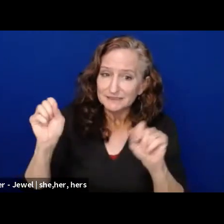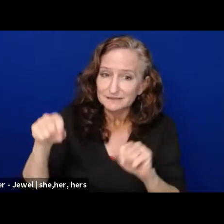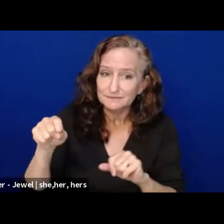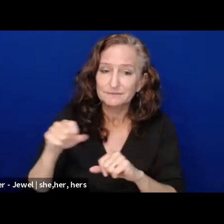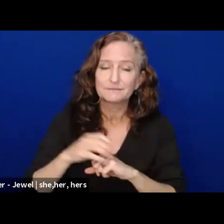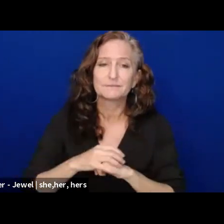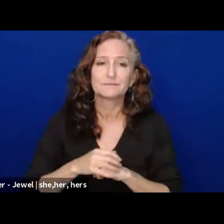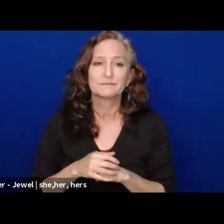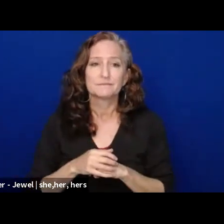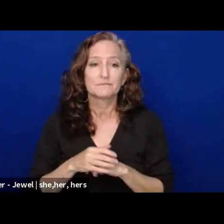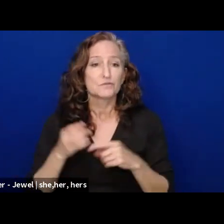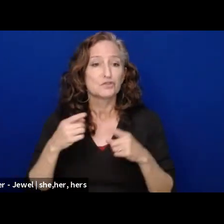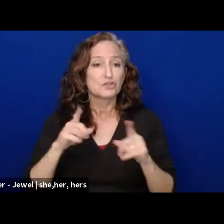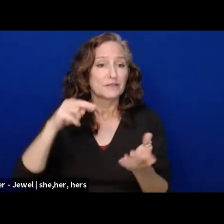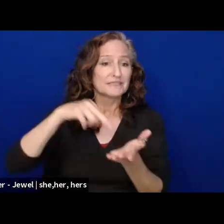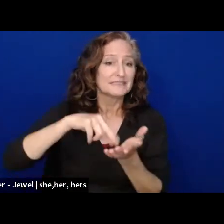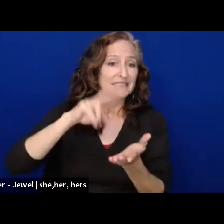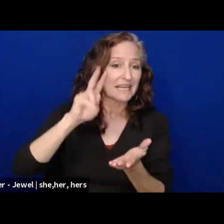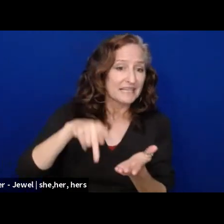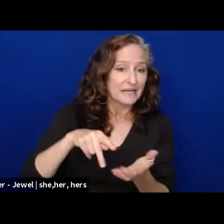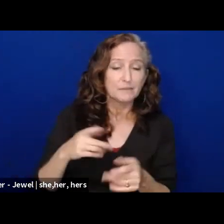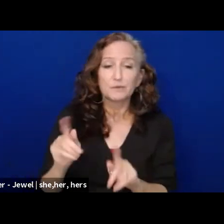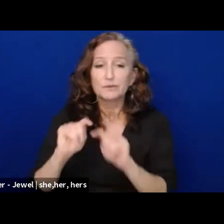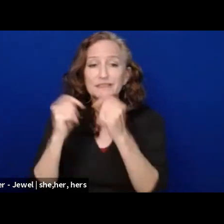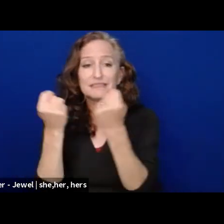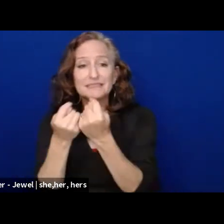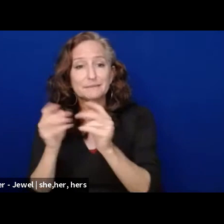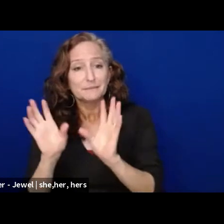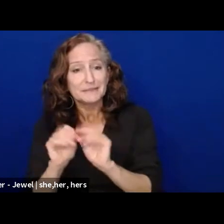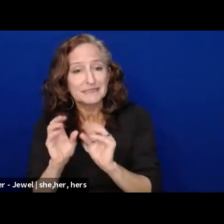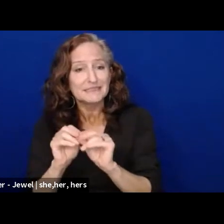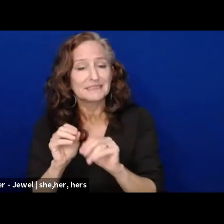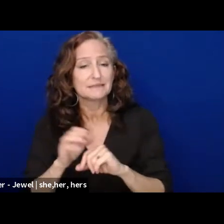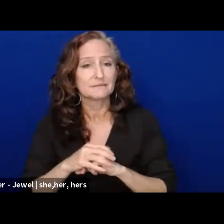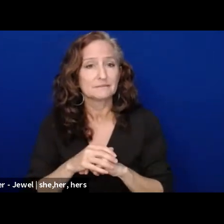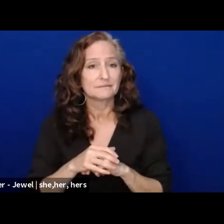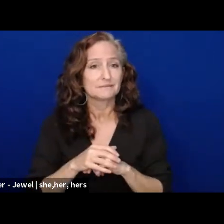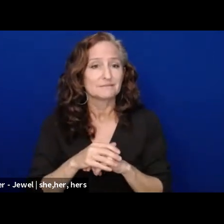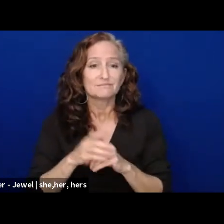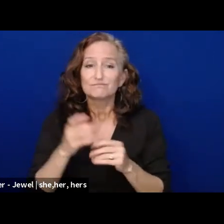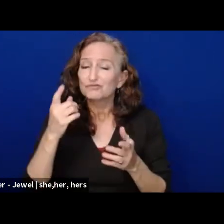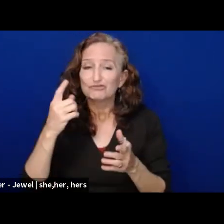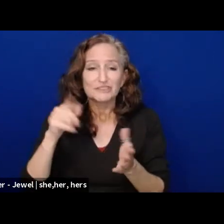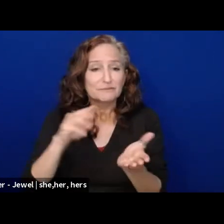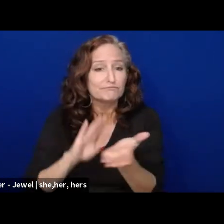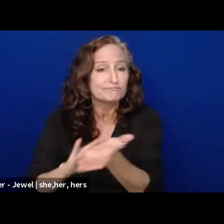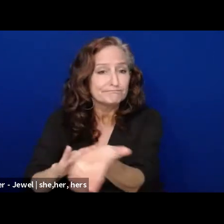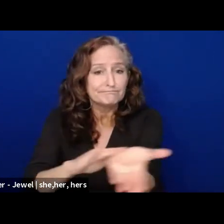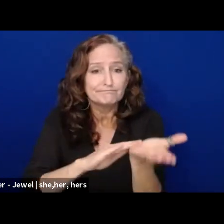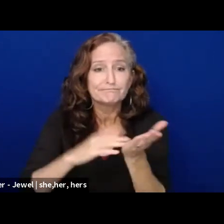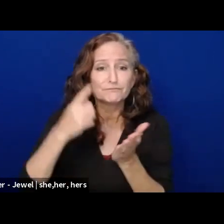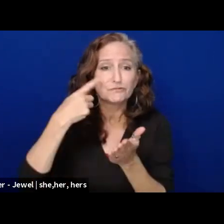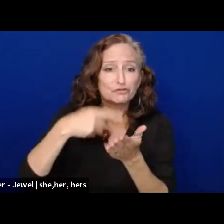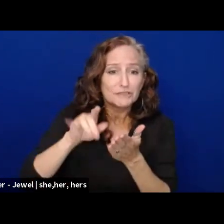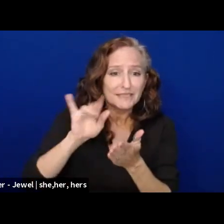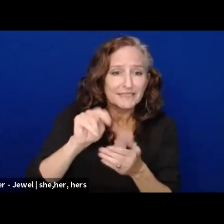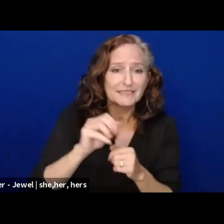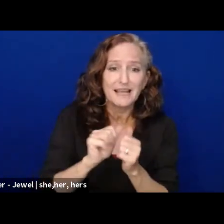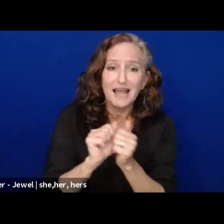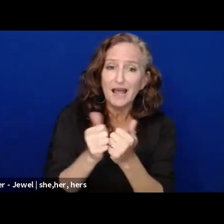standups and team meetings, having a time where you just all check-in with each other and say what you are feeling and thinking about that's not related to work.